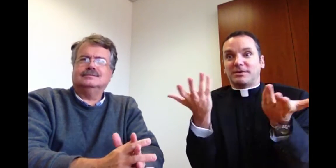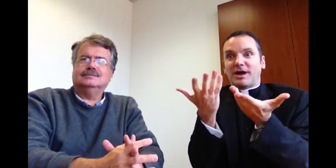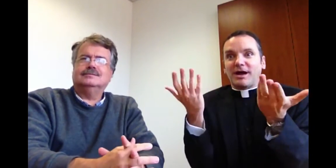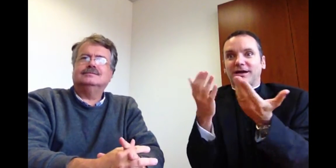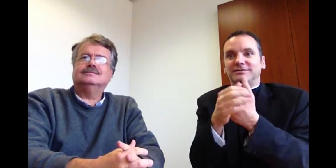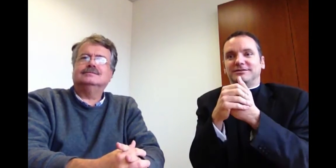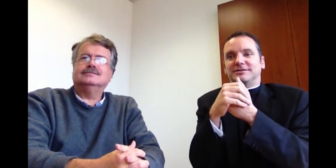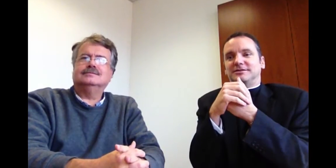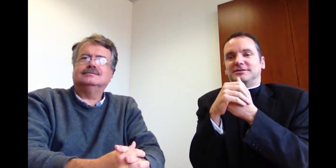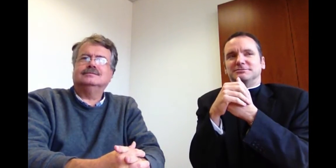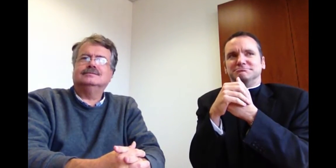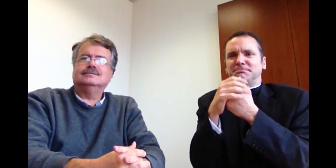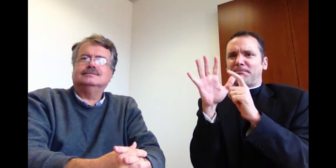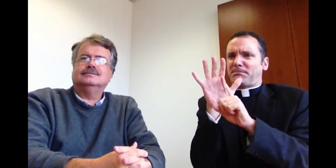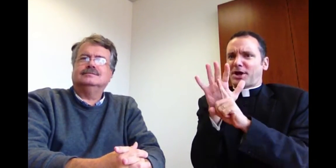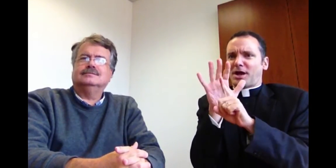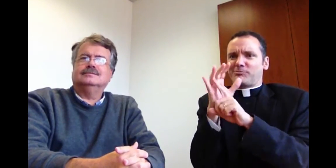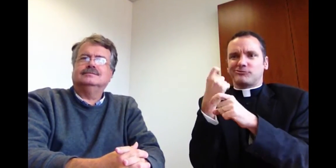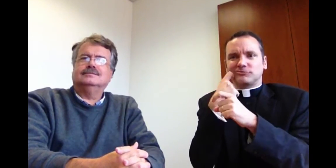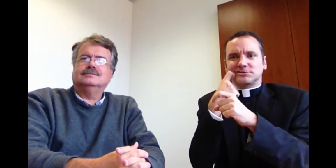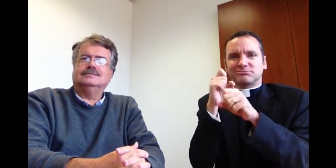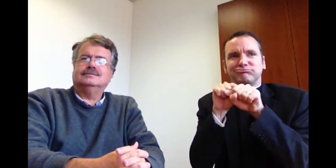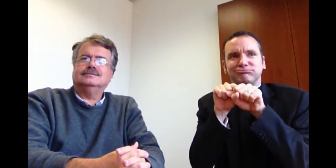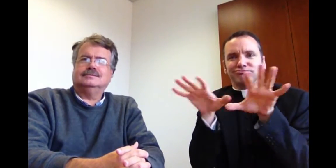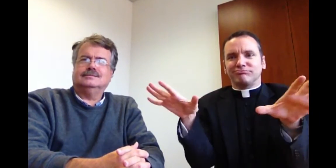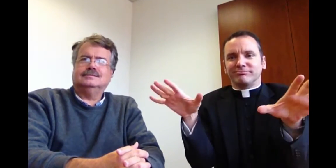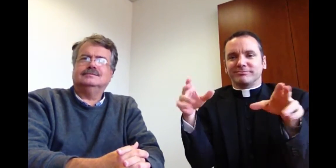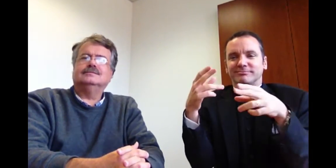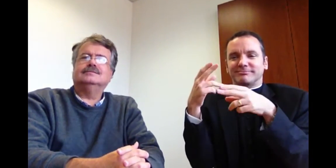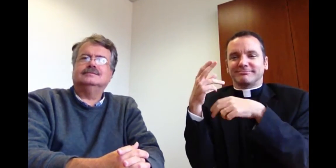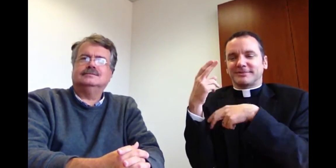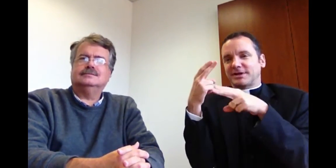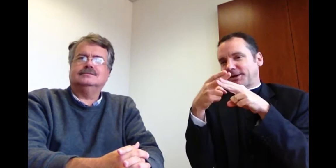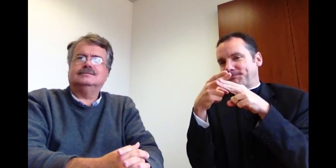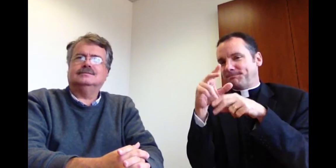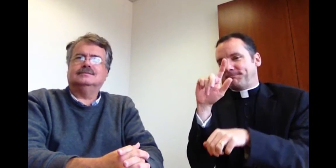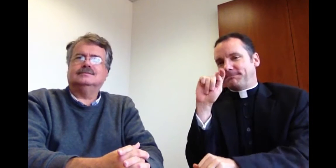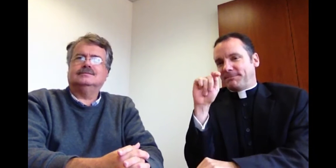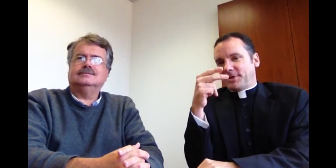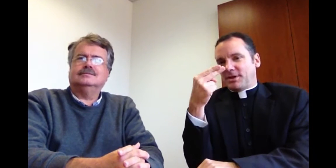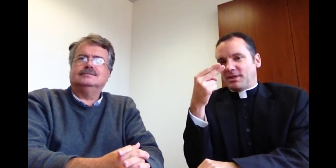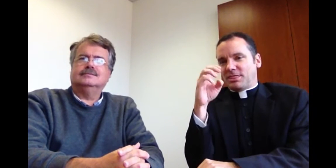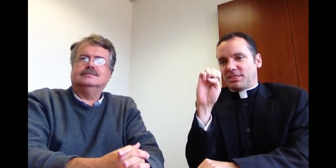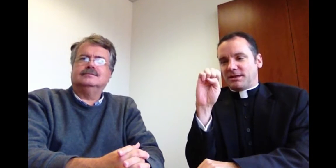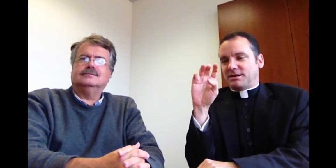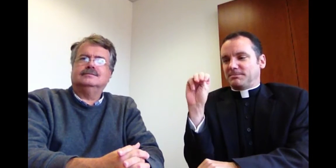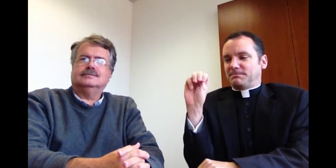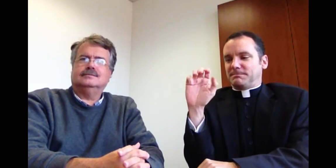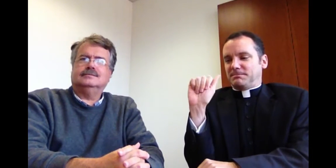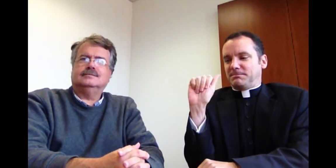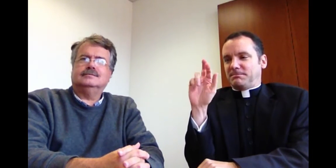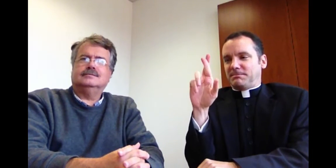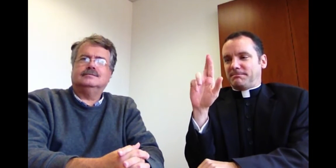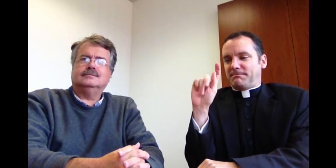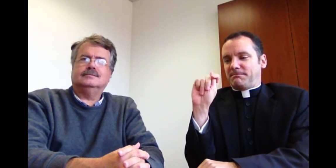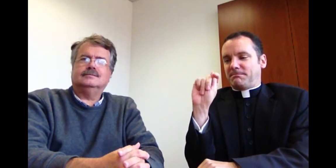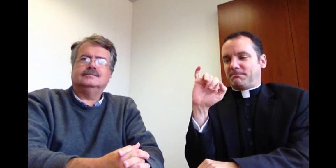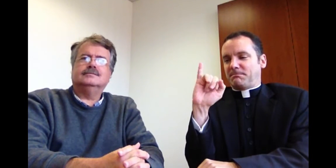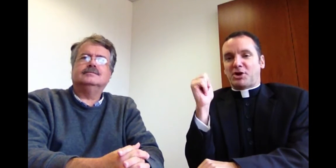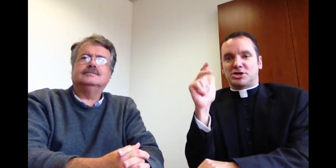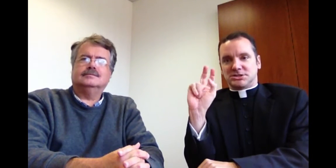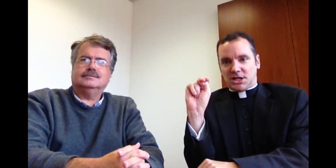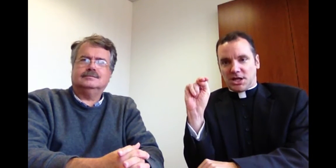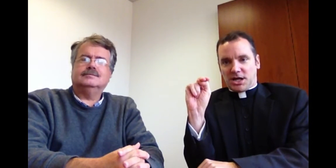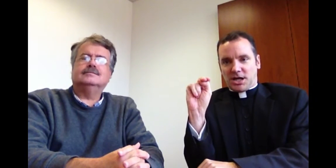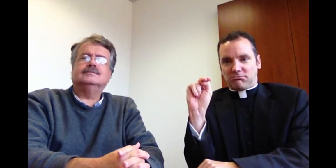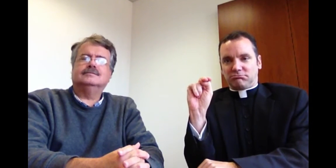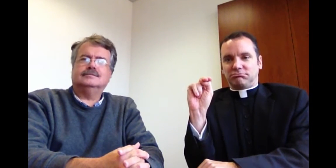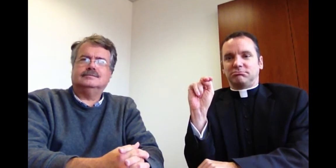about a recent blockbuster hit, "The Martian'!